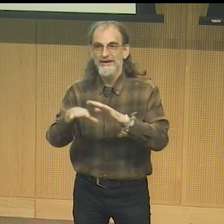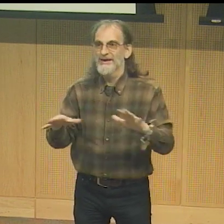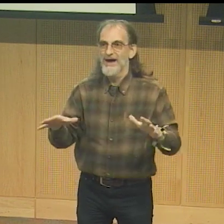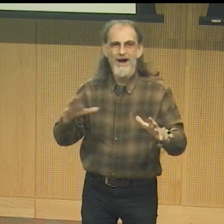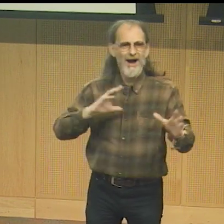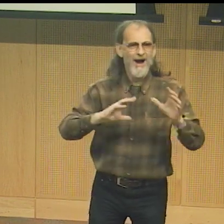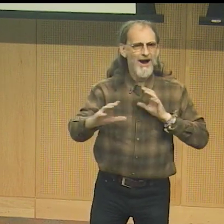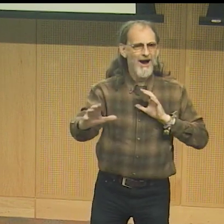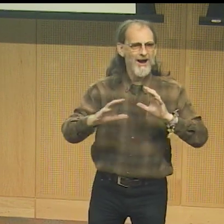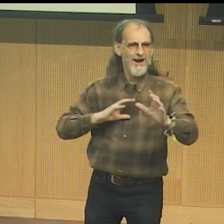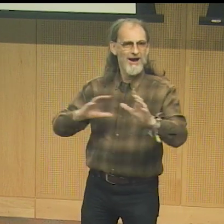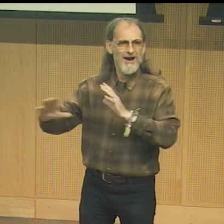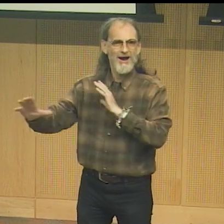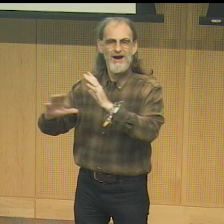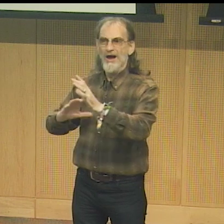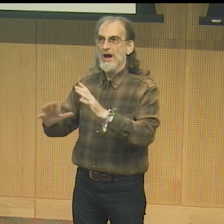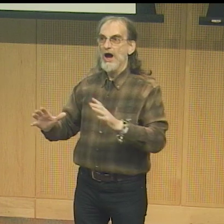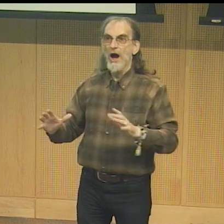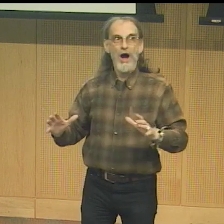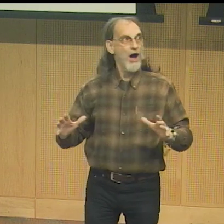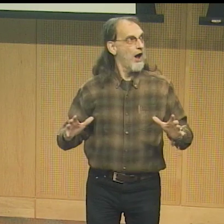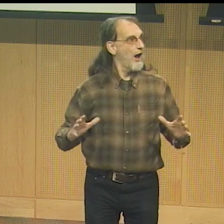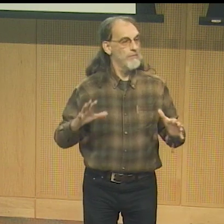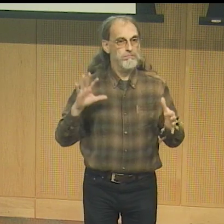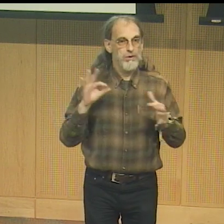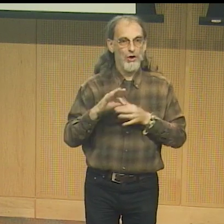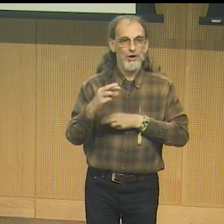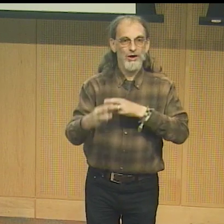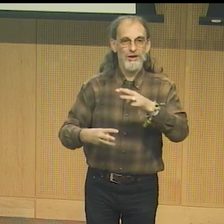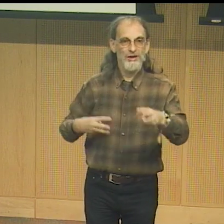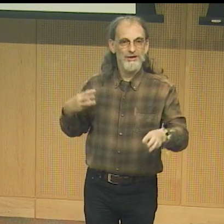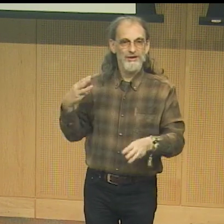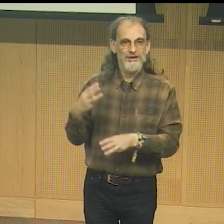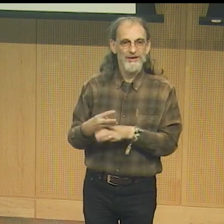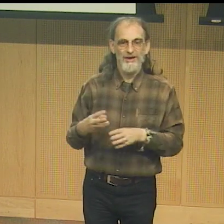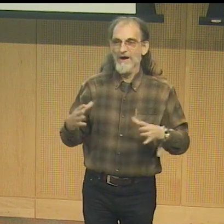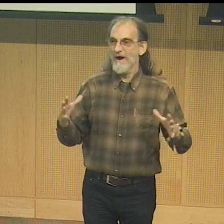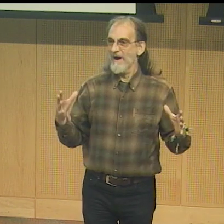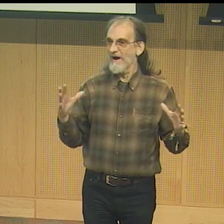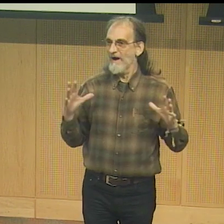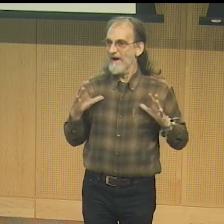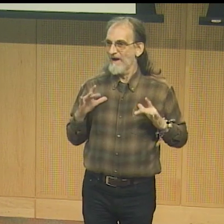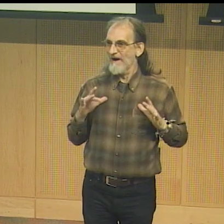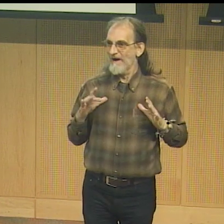There are opportunities where internationally, large numbers of Deaf people come together and have opportunities to